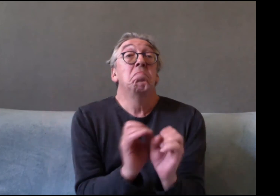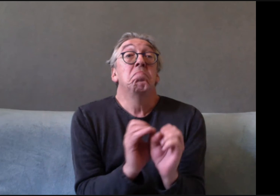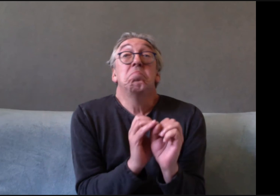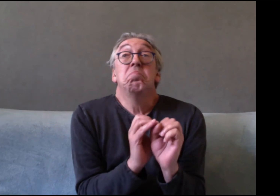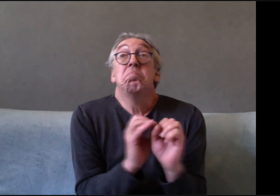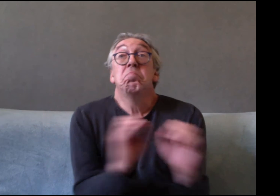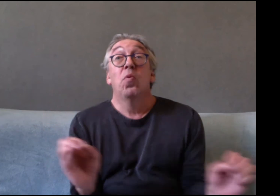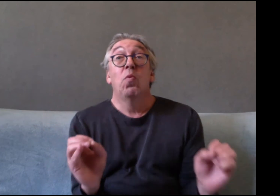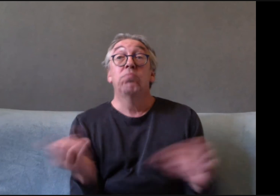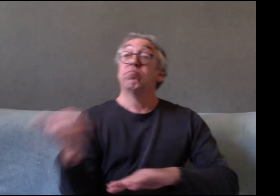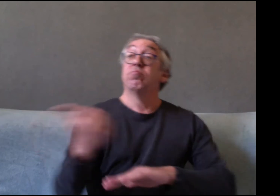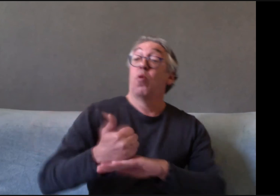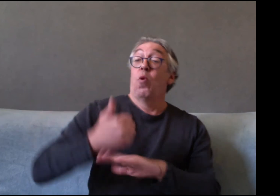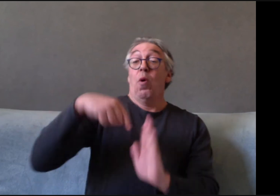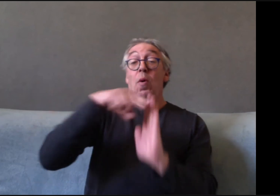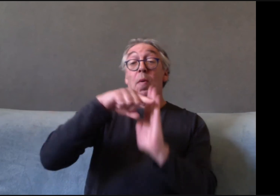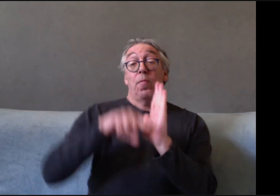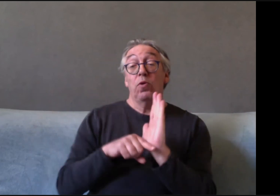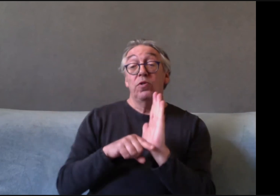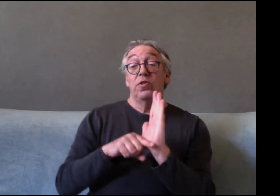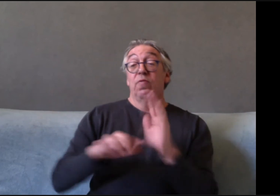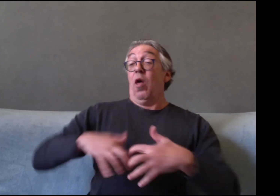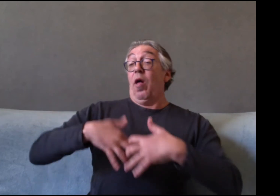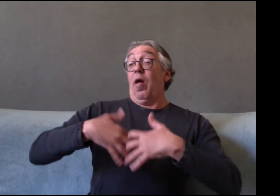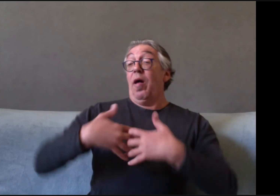That's something we're looking at within Inclusion Europe